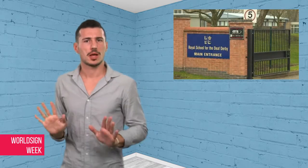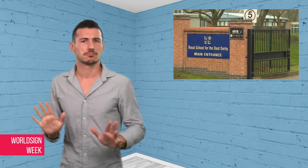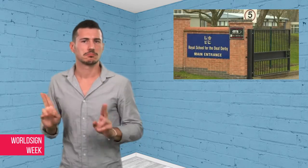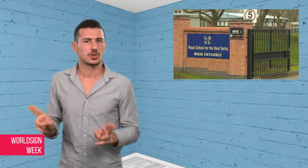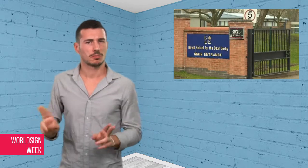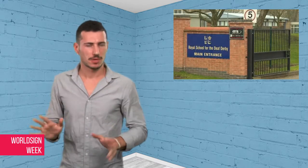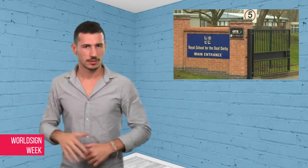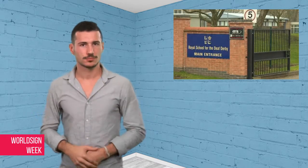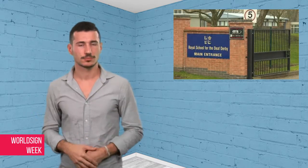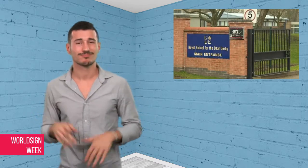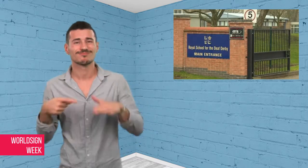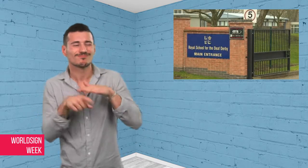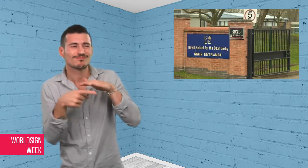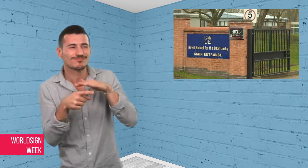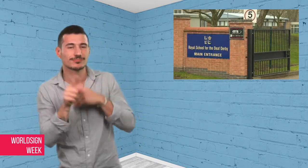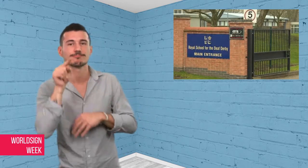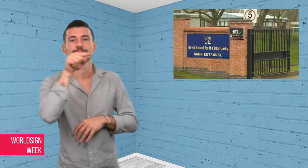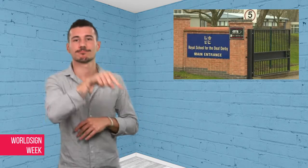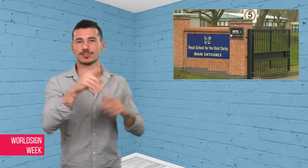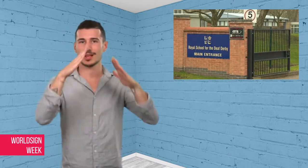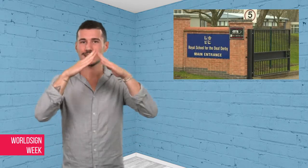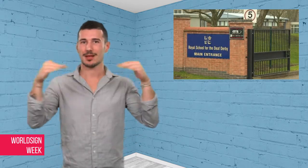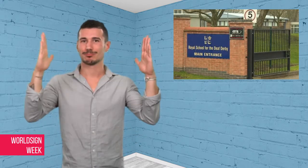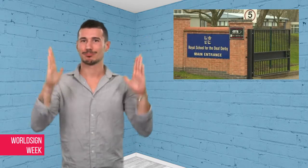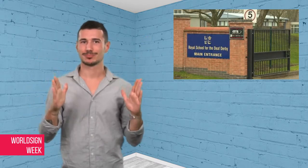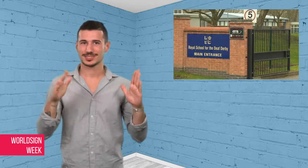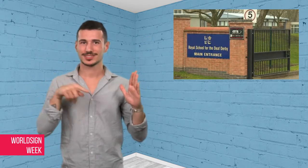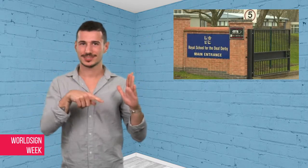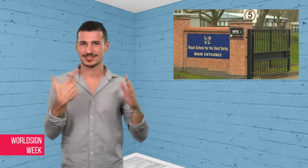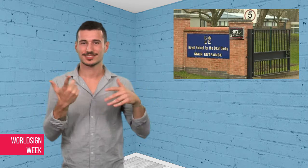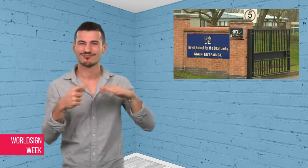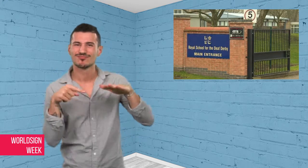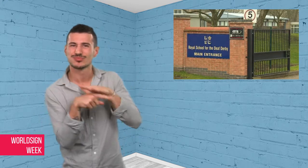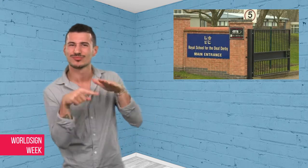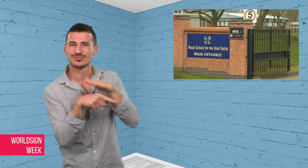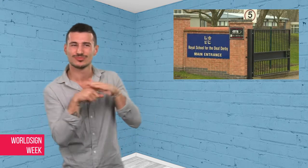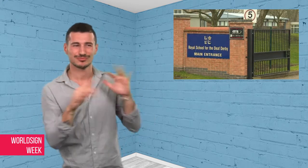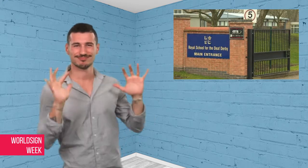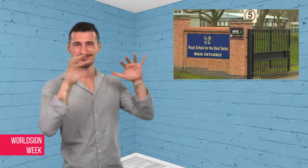The family had no choice but to sneak